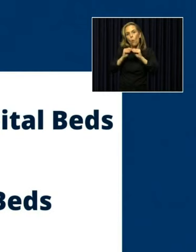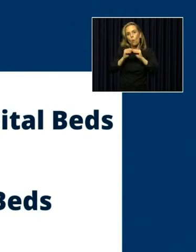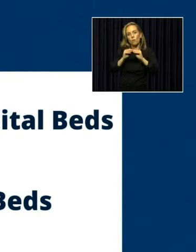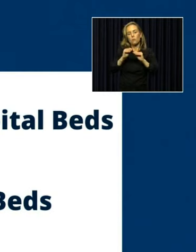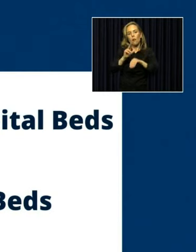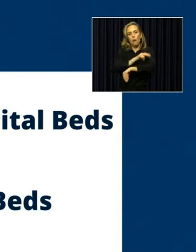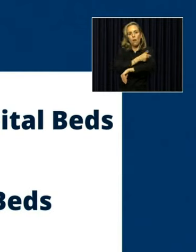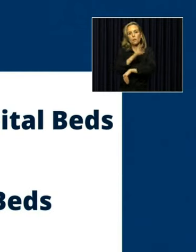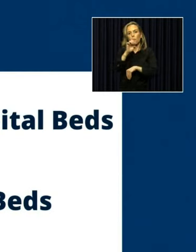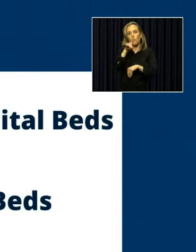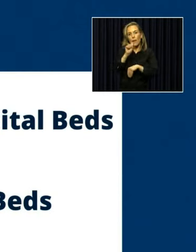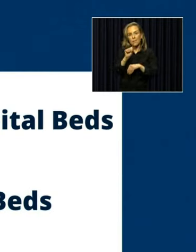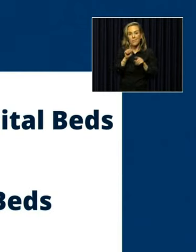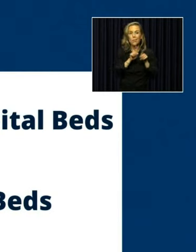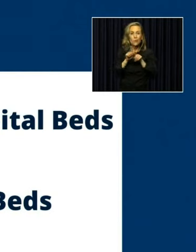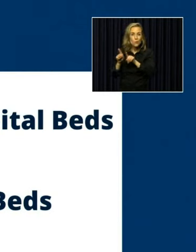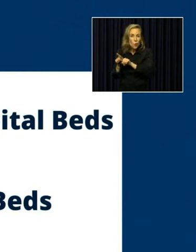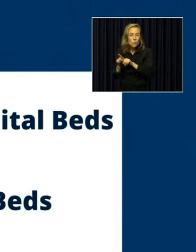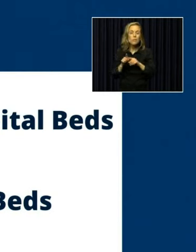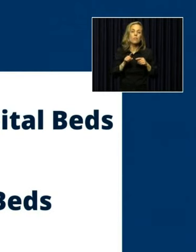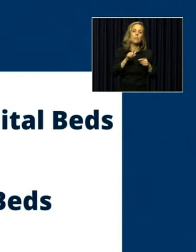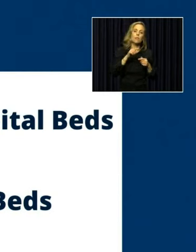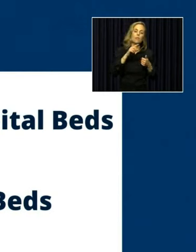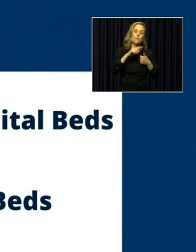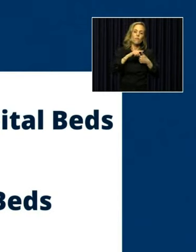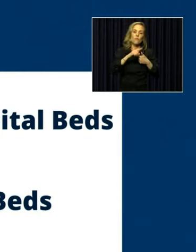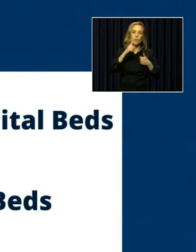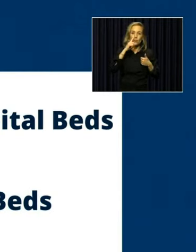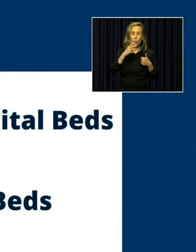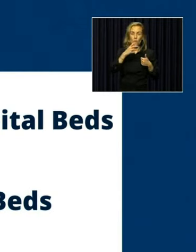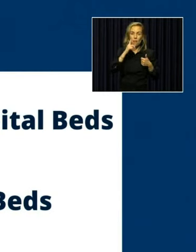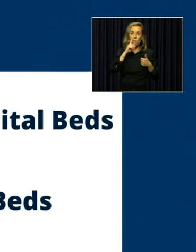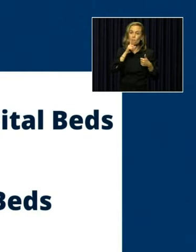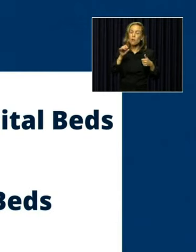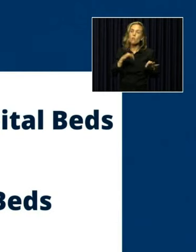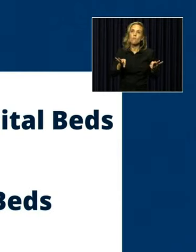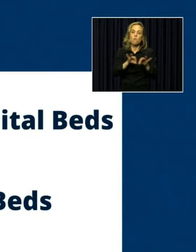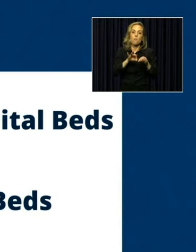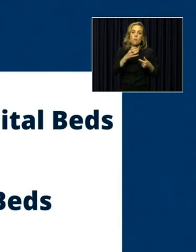THAT FOLKS WERE WEARING, AND A